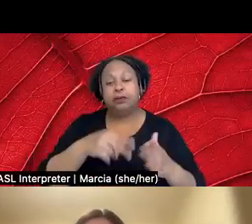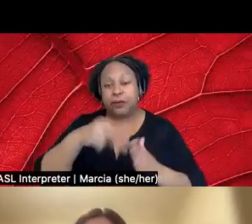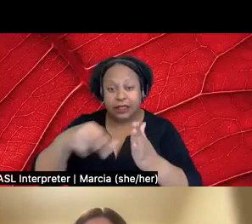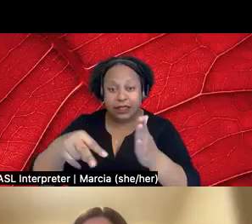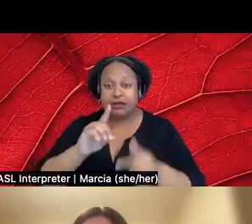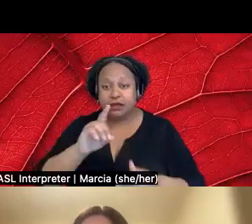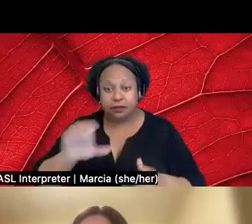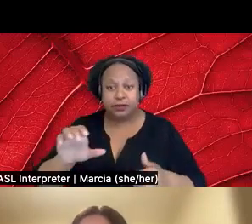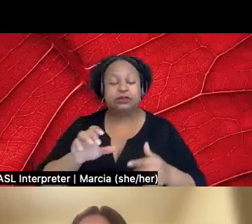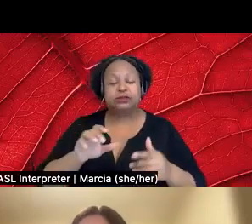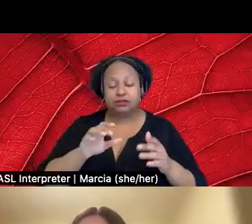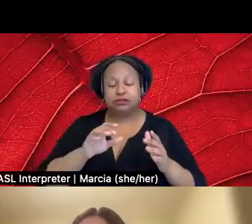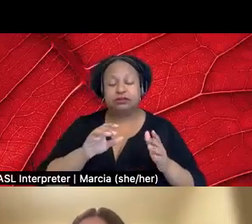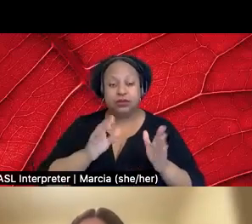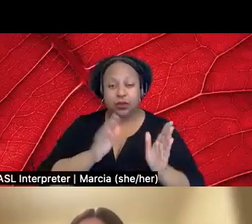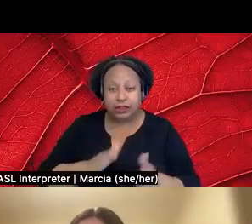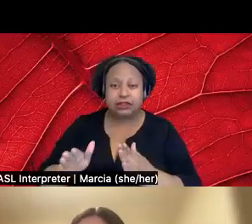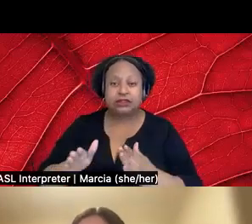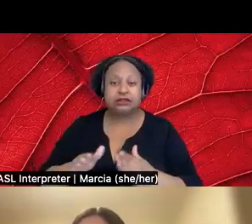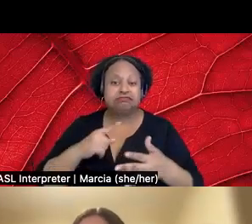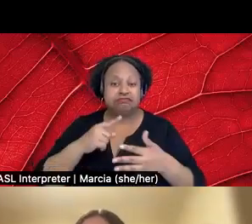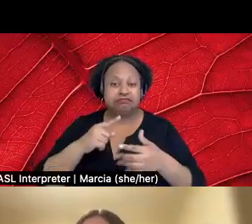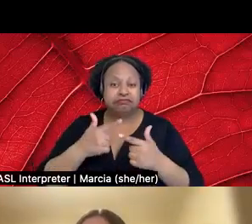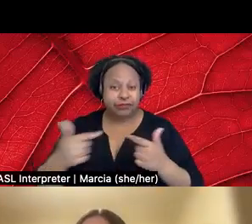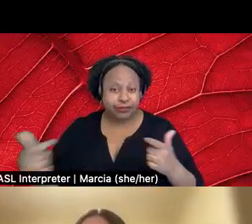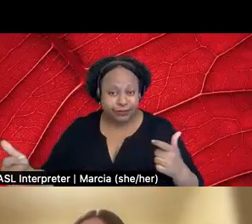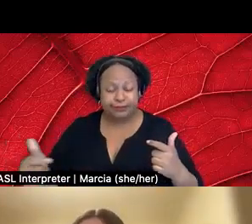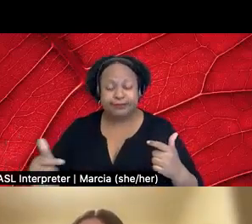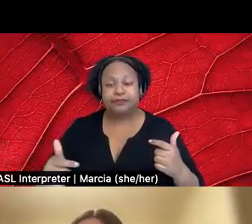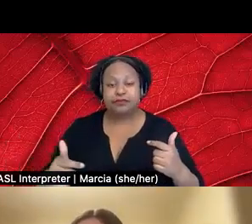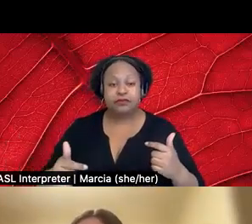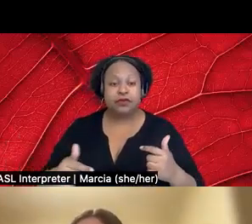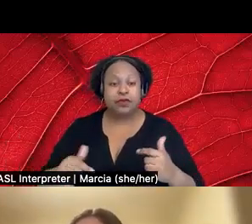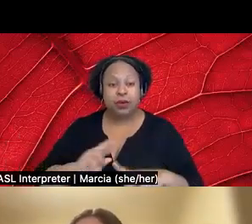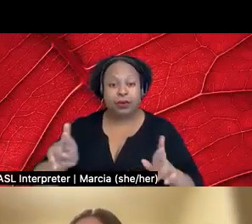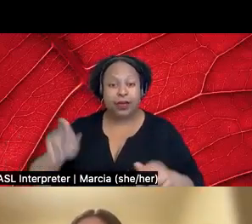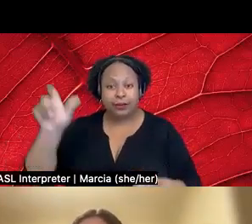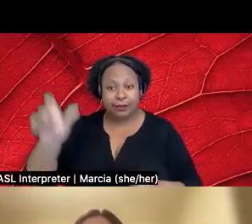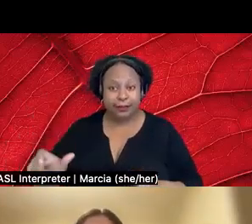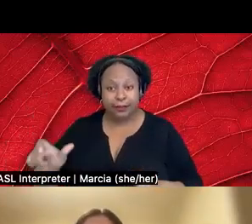And on the right-hand column, there's an importance rating for each task as